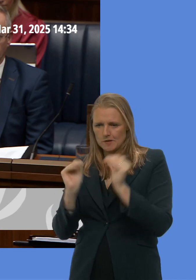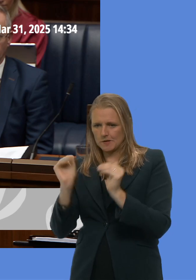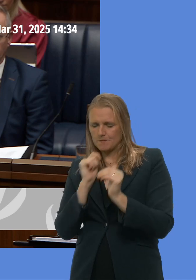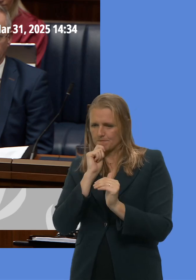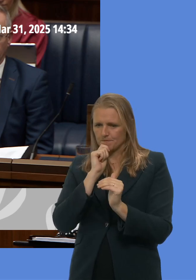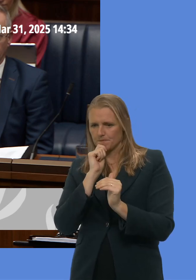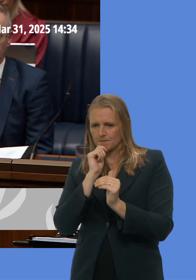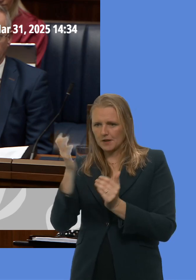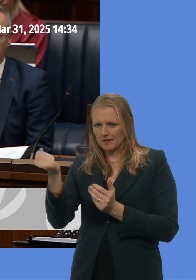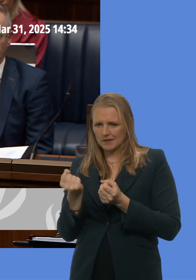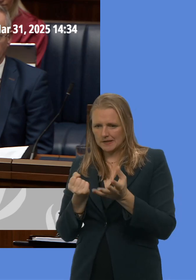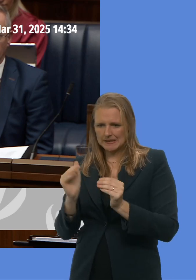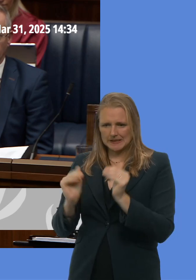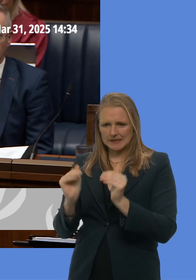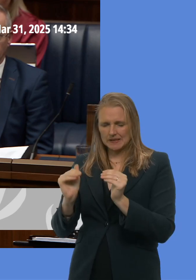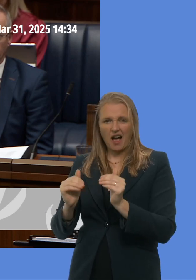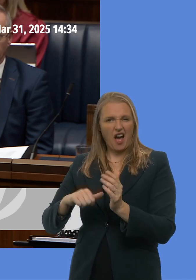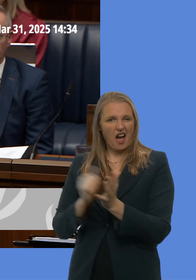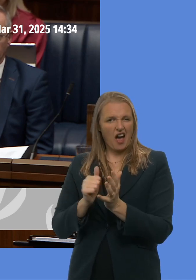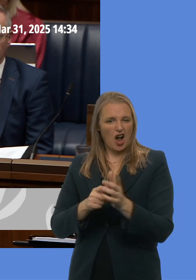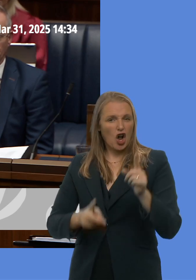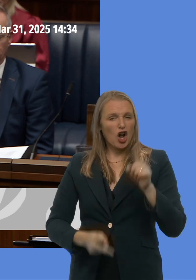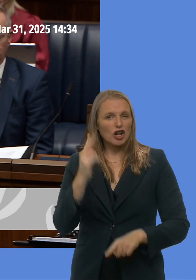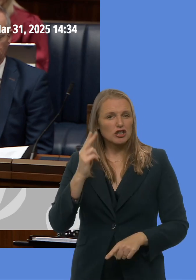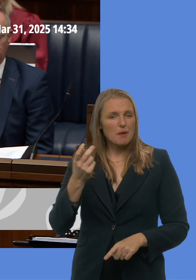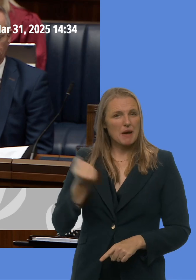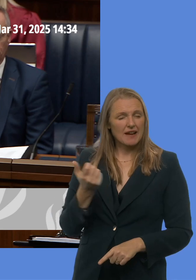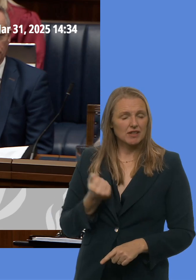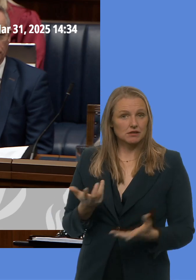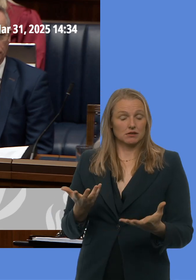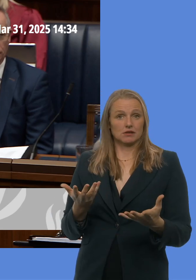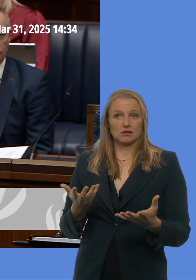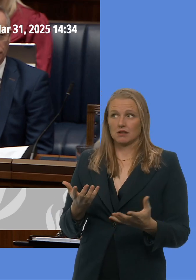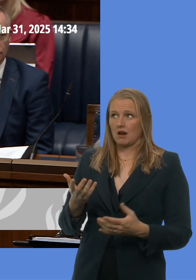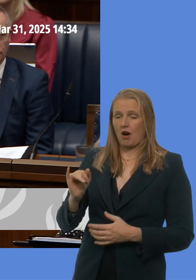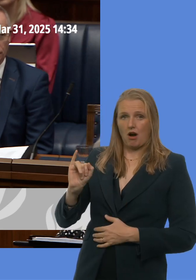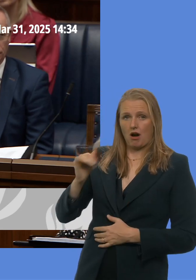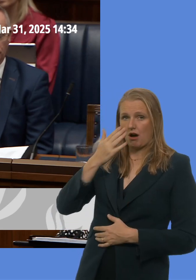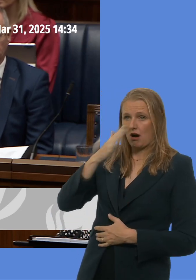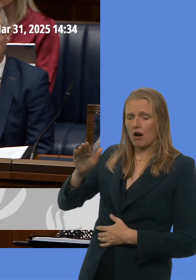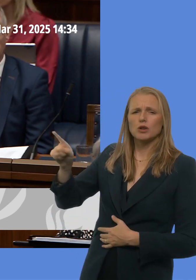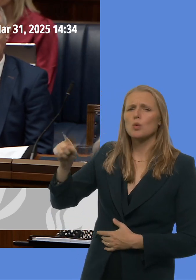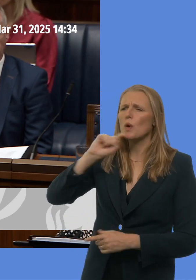Of course, I am very supportive of the efforts that we will take to try to ask the Chancellor to change tack and to